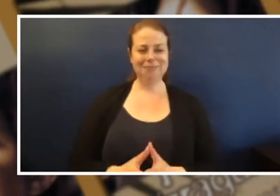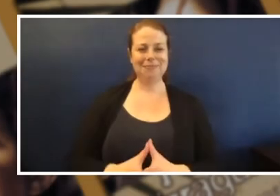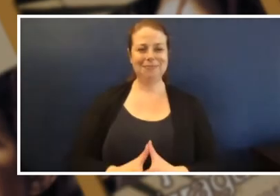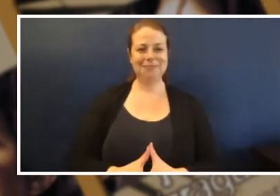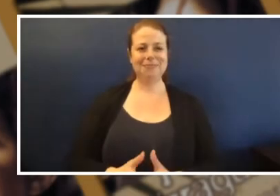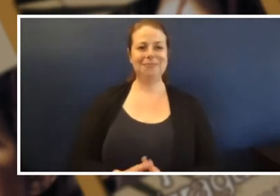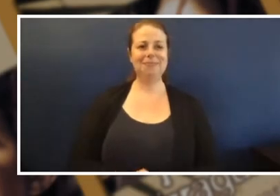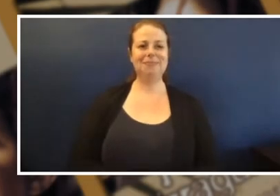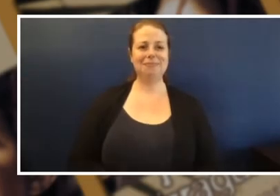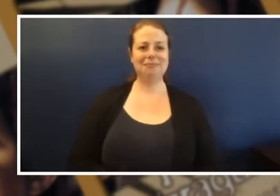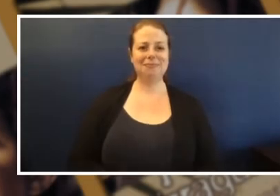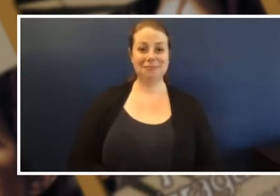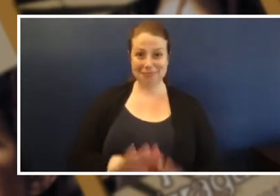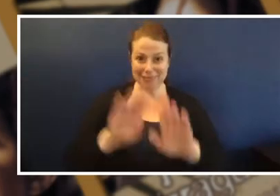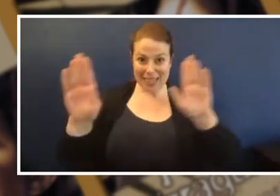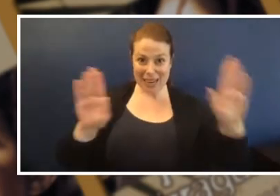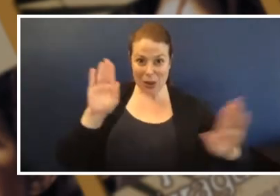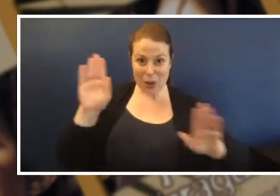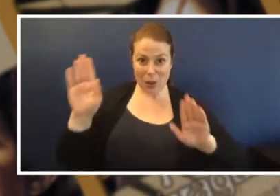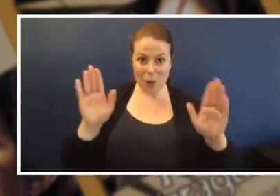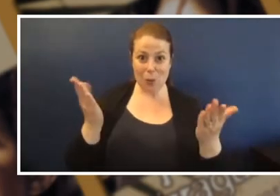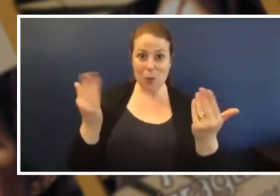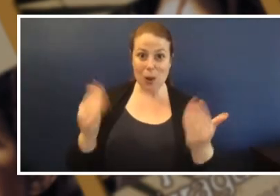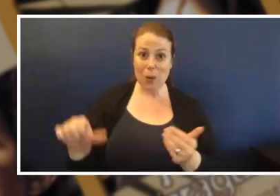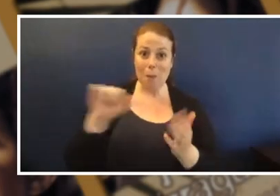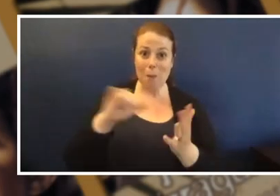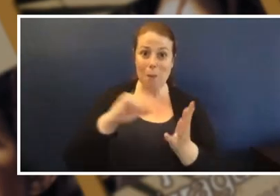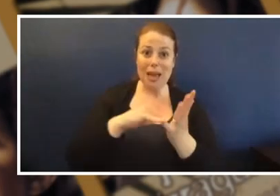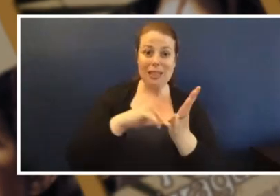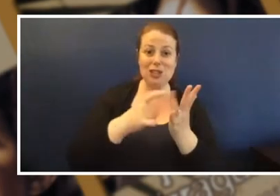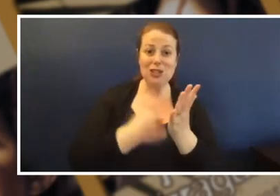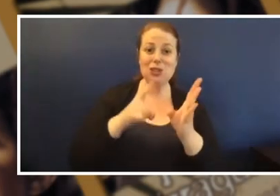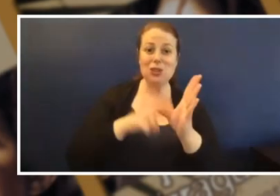Tess: Hello everyone and welcome back to Story Talks, in this video we'll be chatting to